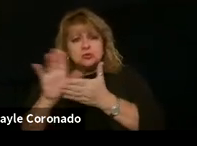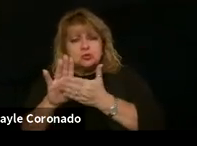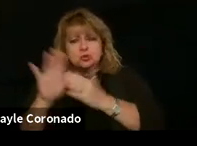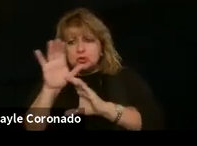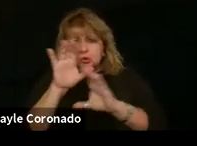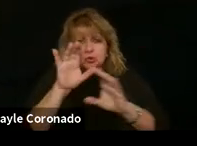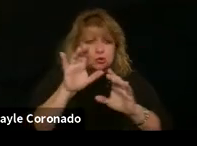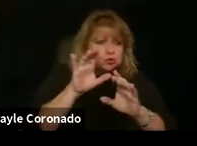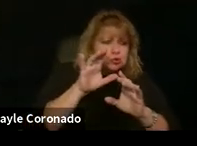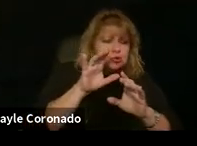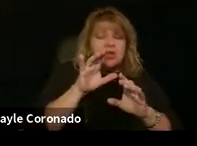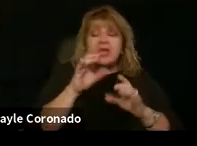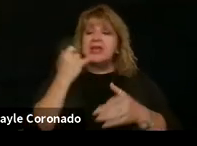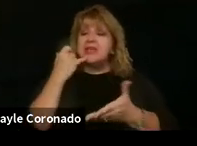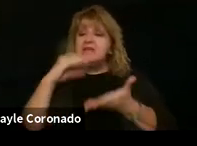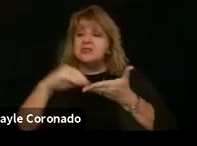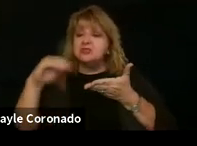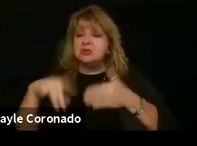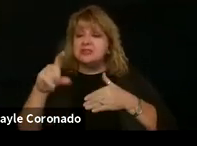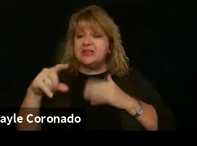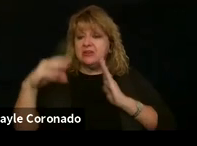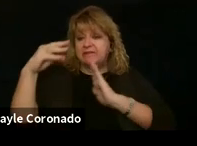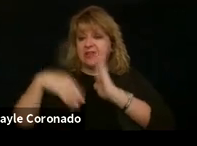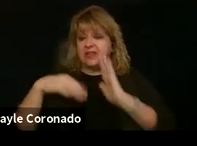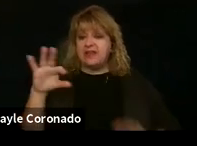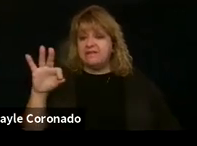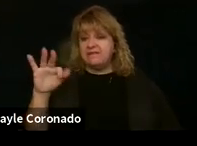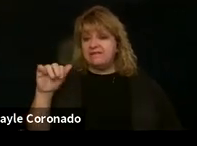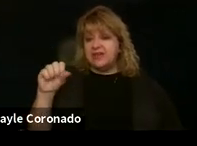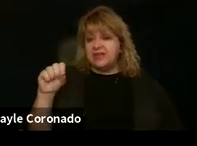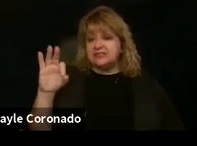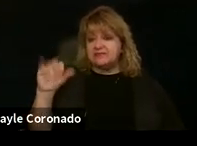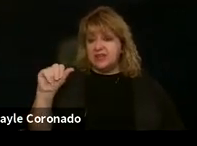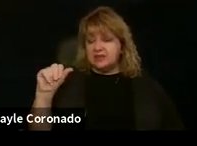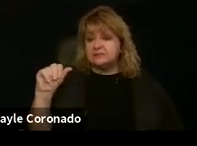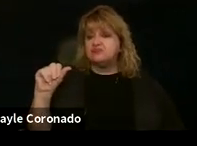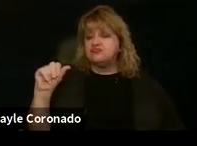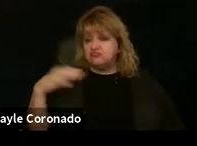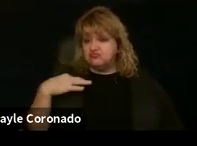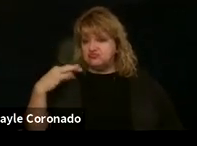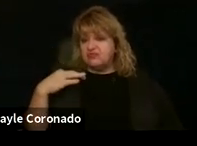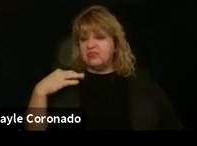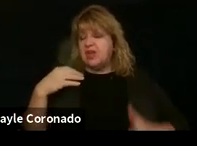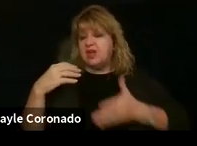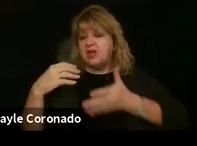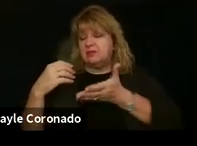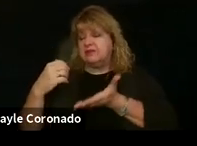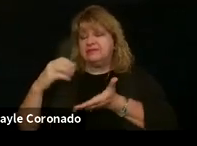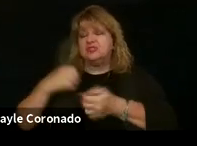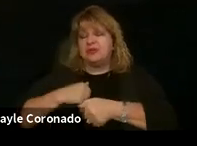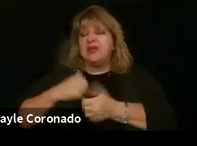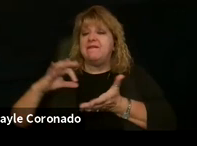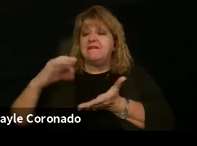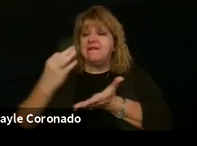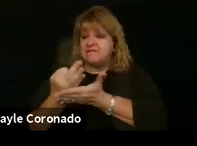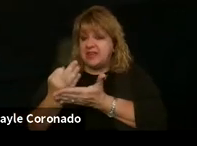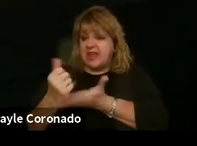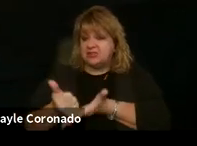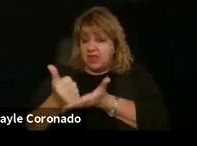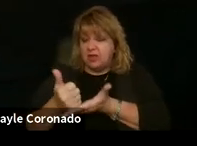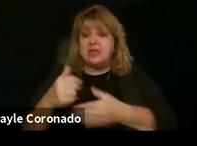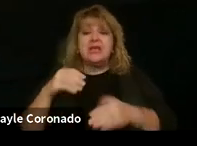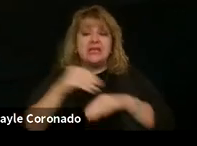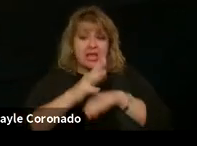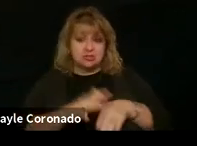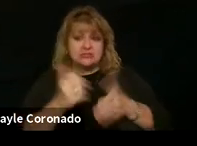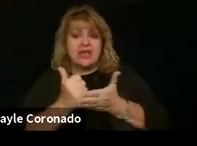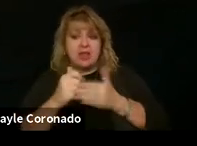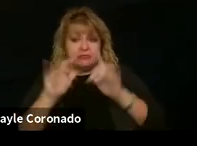If they, the student needs help and completed their FAFSA applications, the counselors can actually even provide assistance in doing that.